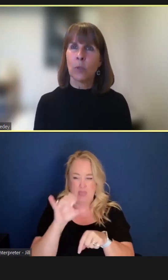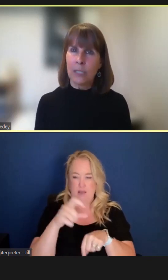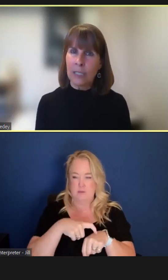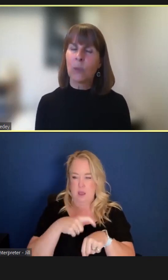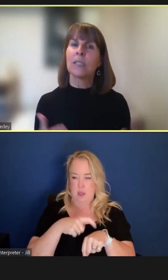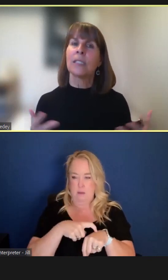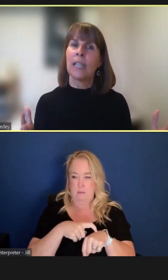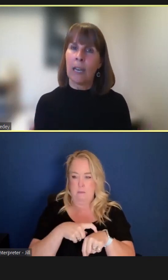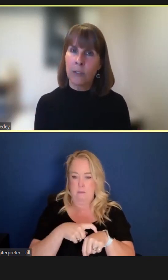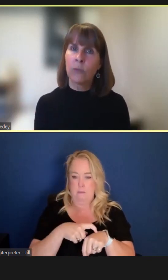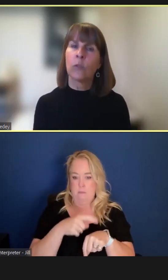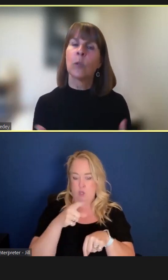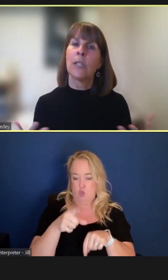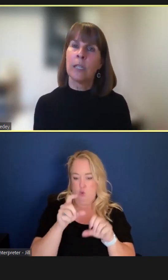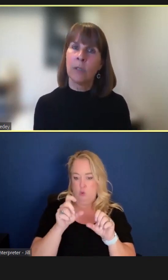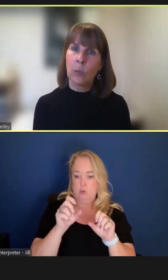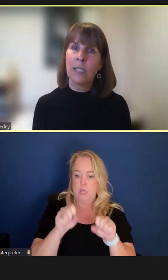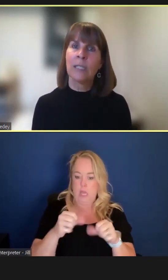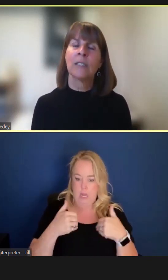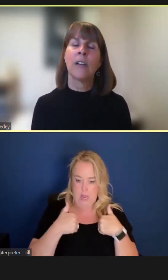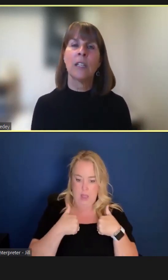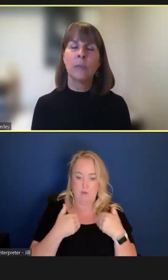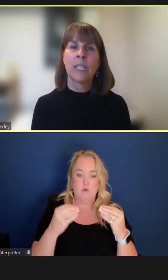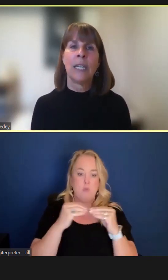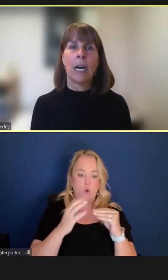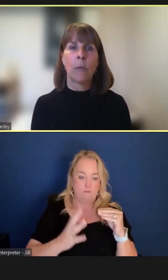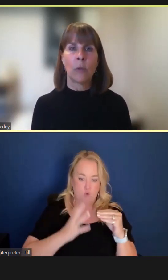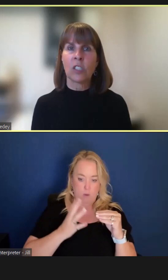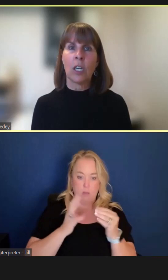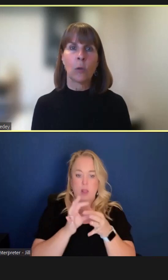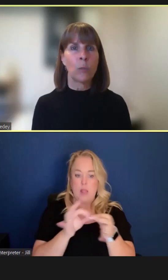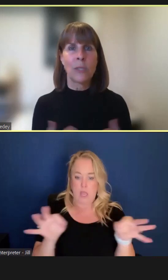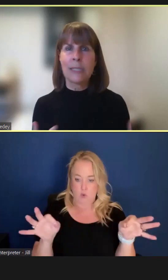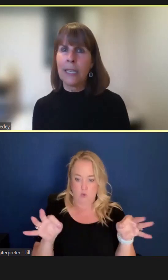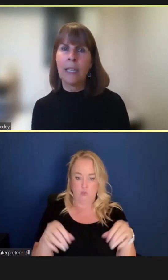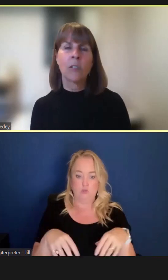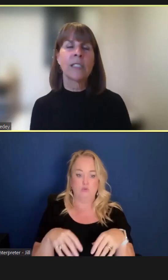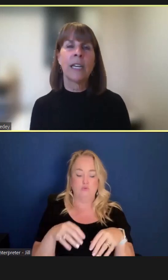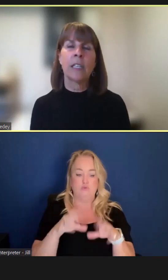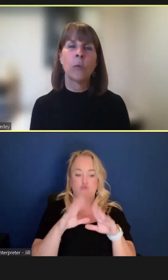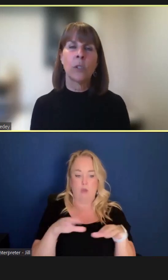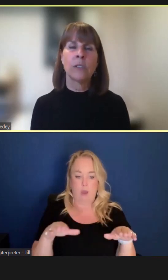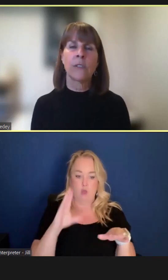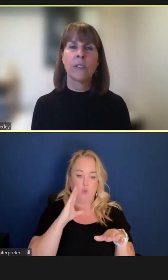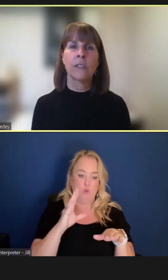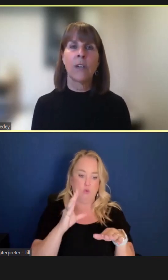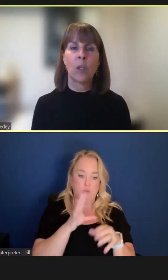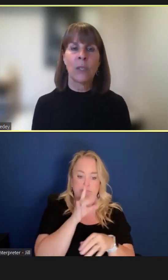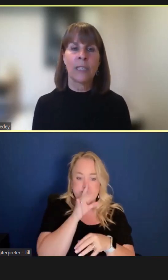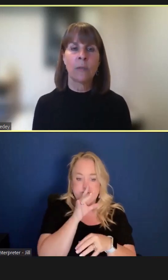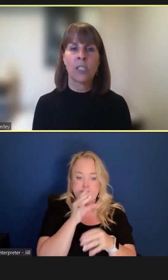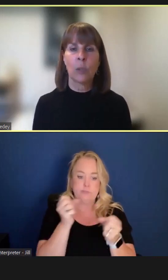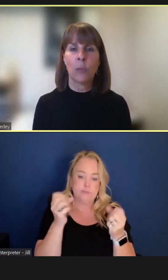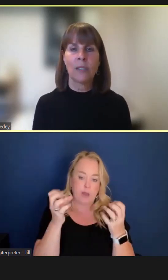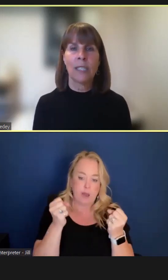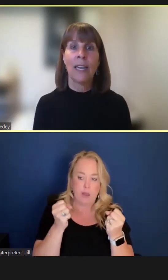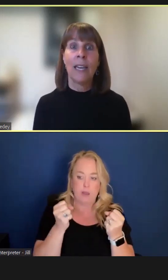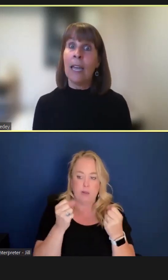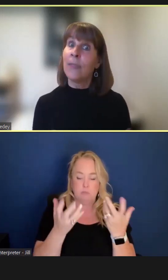expecting to have some formal language being developed or the child would be saying or signing words that they're developing language typically and then